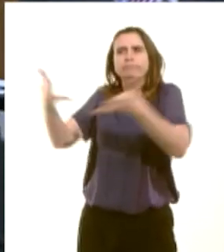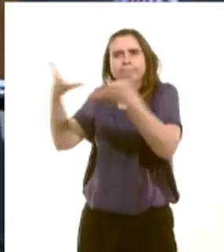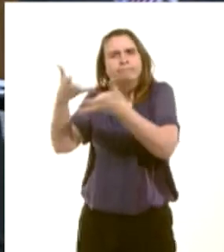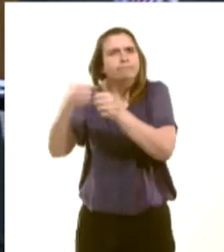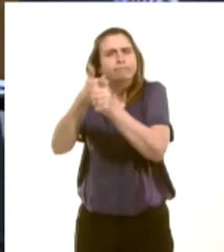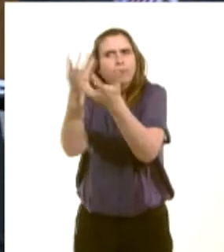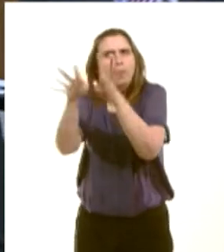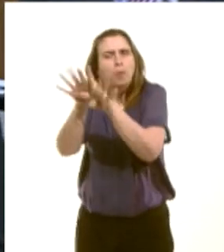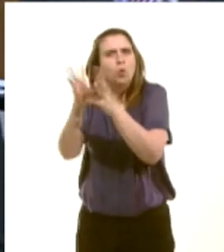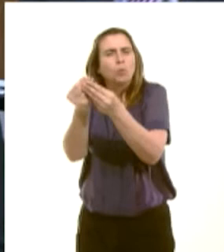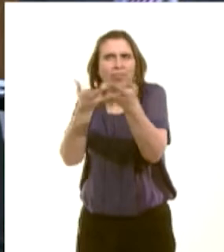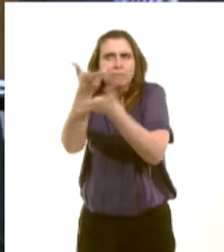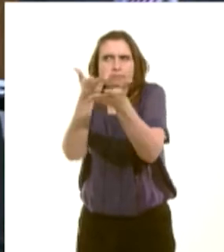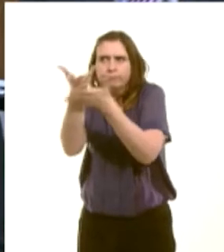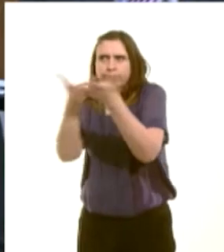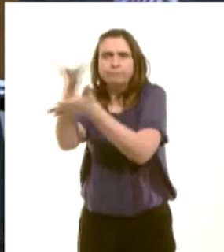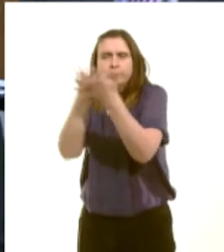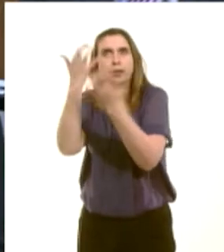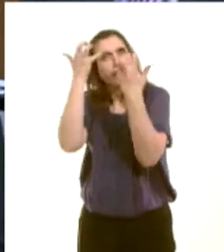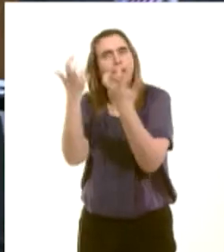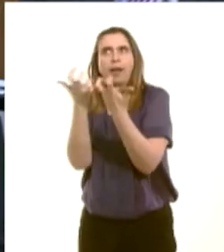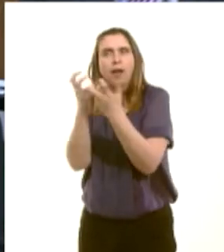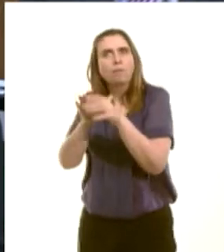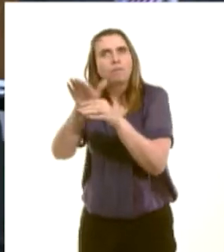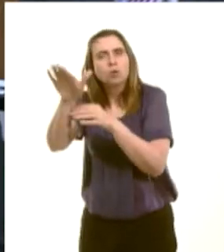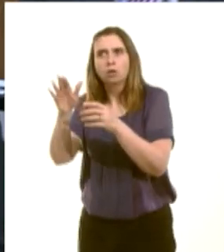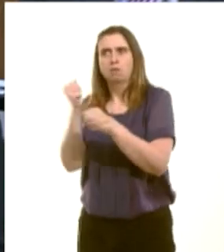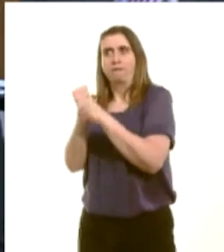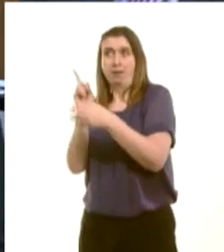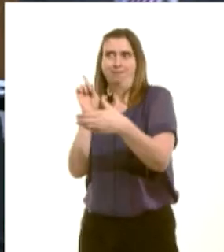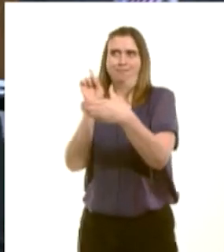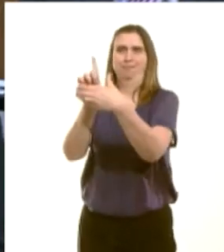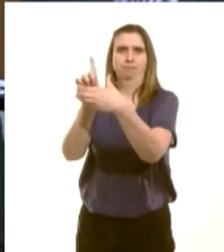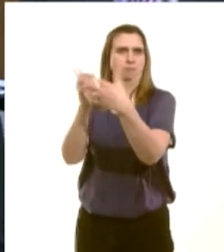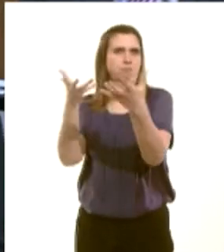its future deliberations on service delivery. We expect, where boards are proposing changes